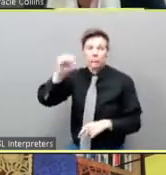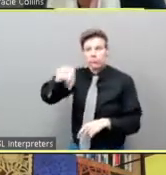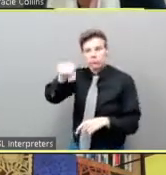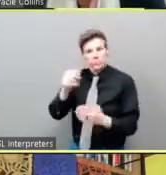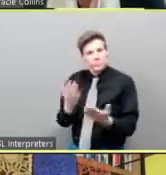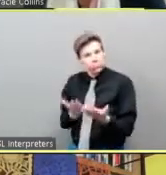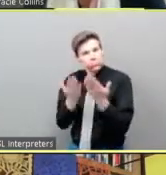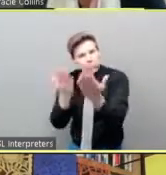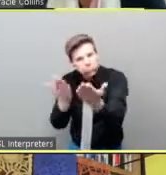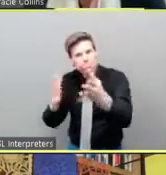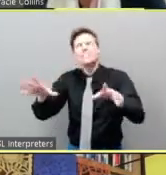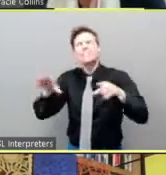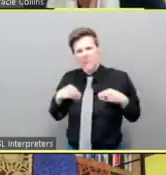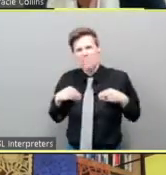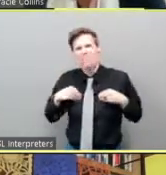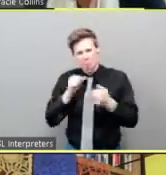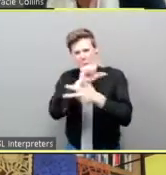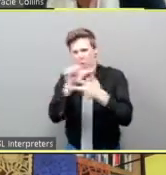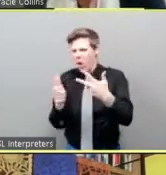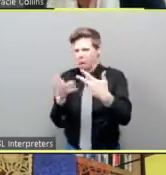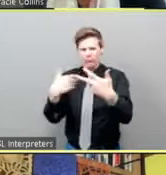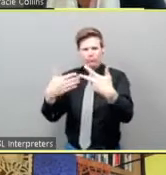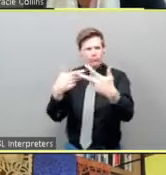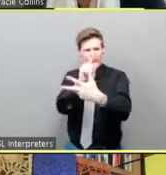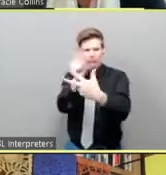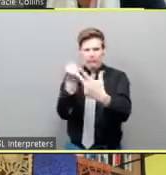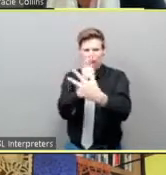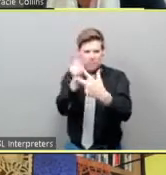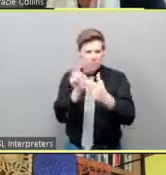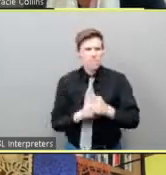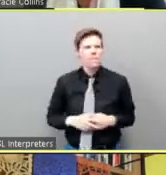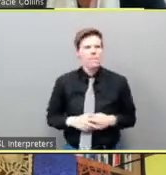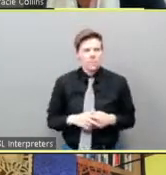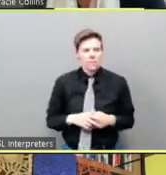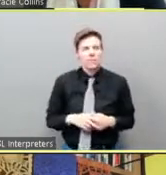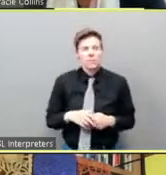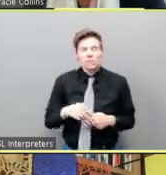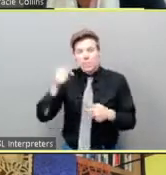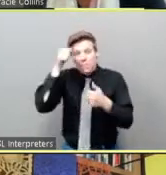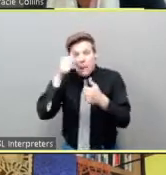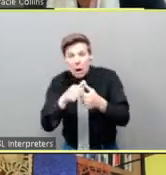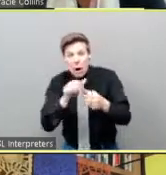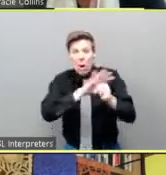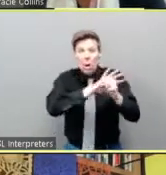vaccines testing. Covid safe practices will keep more of our loved ones from